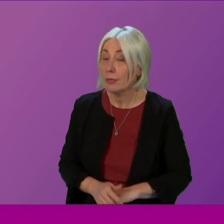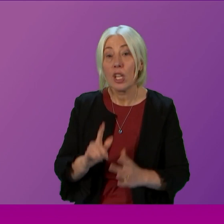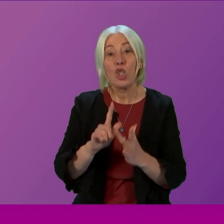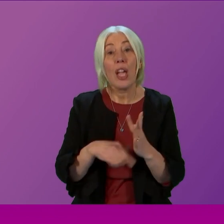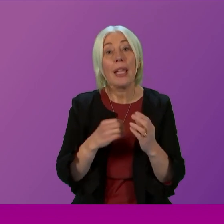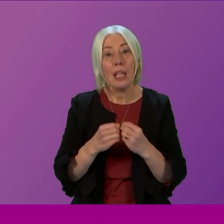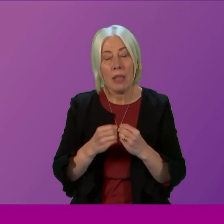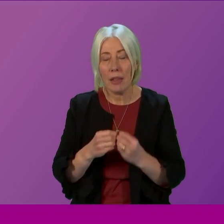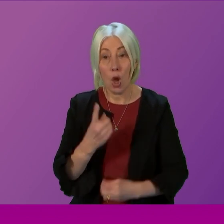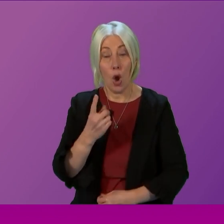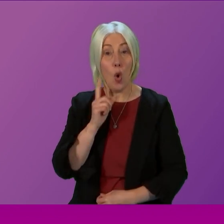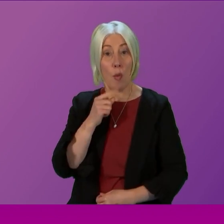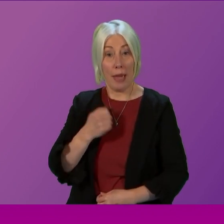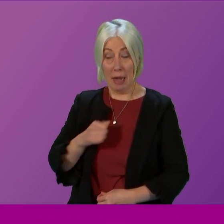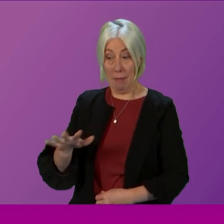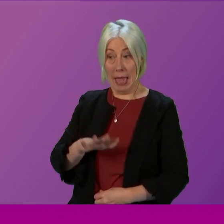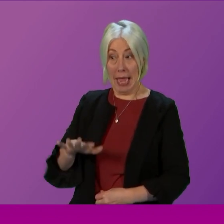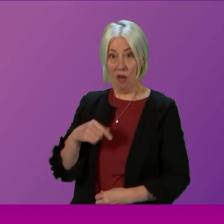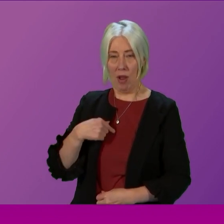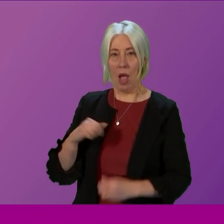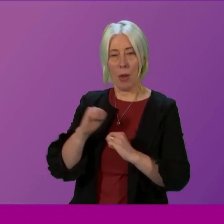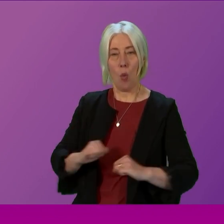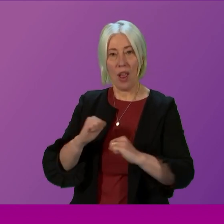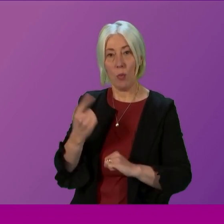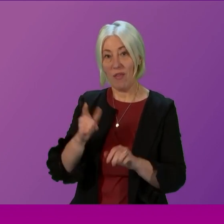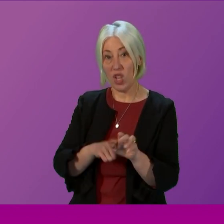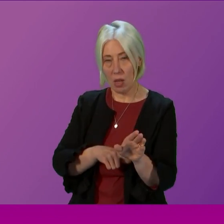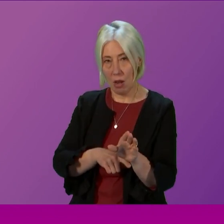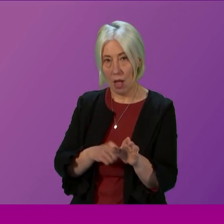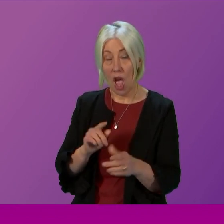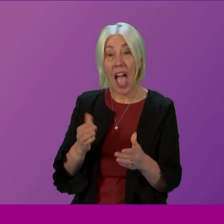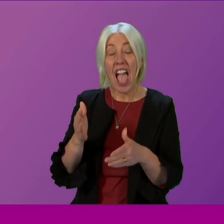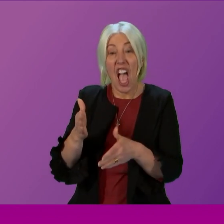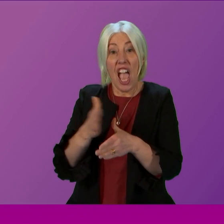A woman in my constituency has waited a year since her initial smear test, which reported